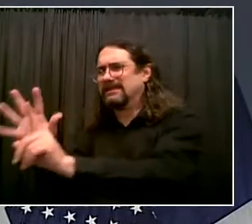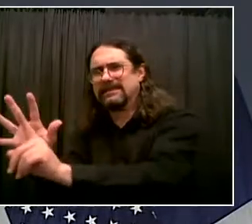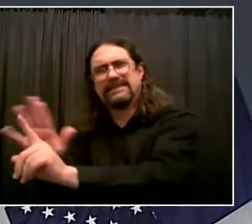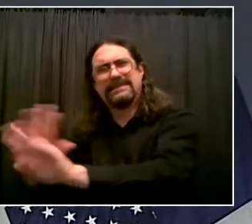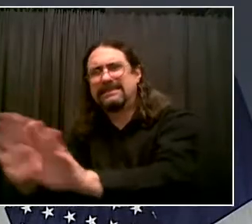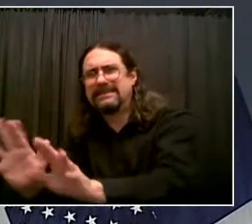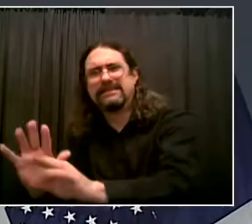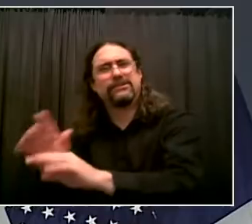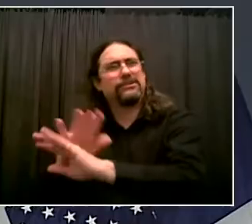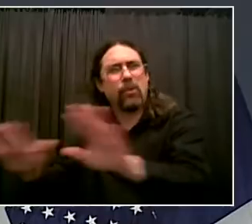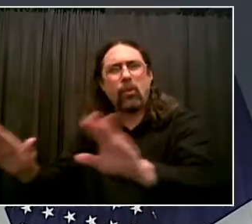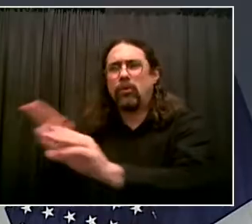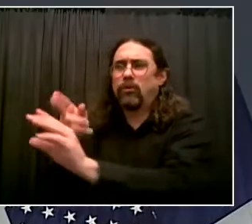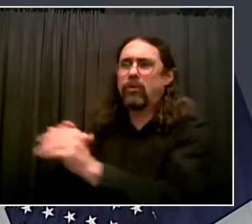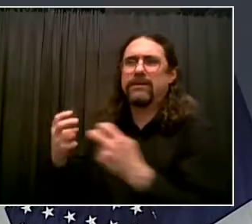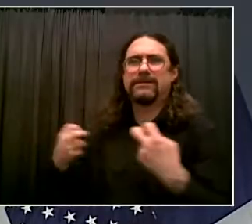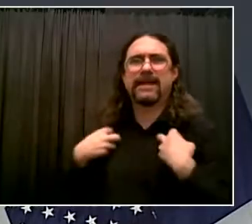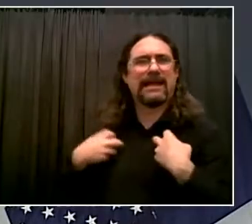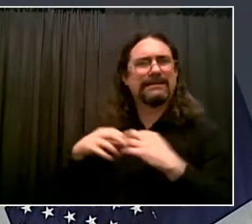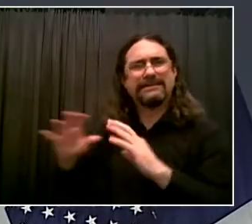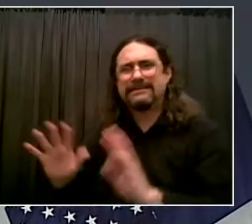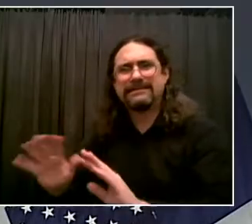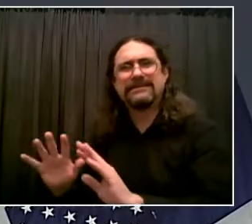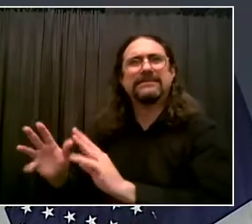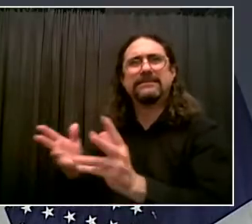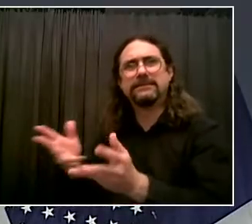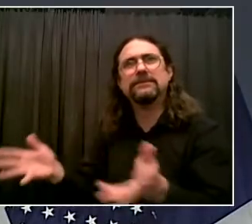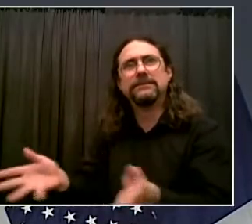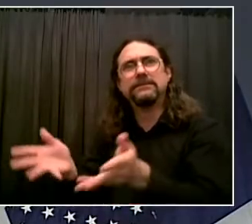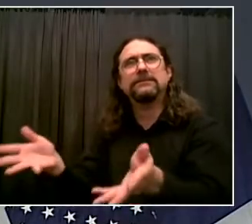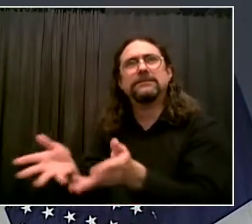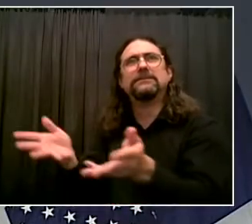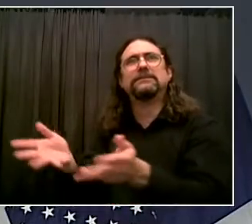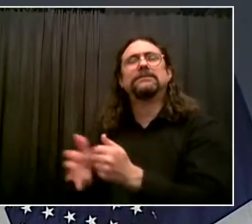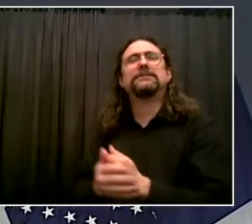IMPORTANCE OF NOT PARTICIPATING N I ANY TYPOFE VIOLENCE AND MAYBE GIVE THE M SOME ASSSITANCE TO MAKE THIS CITY SAFER.